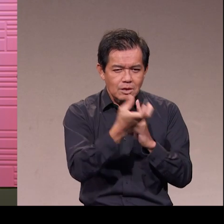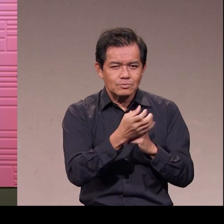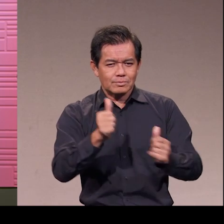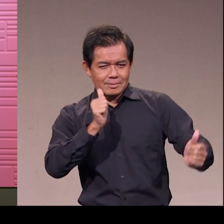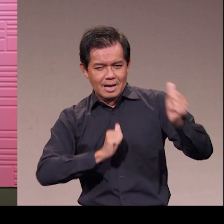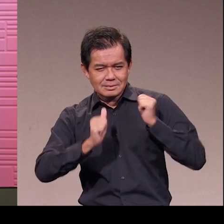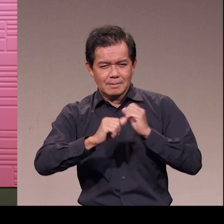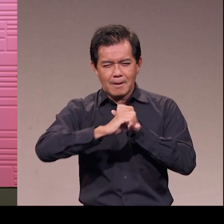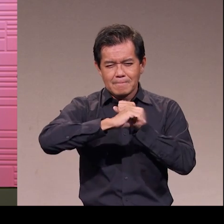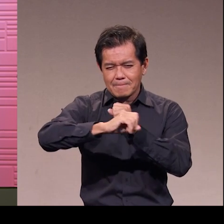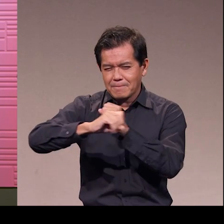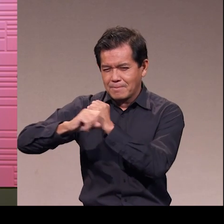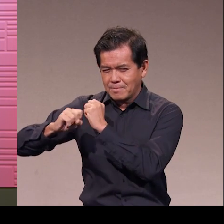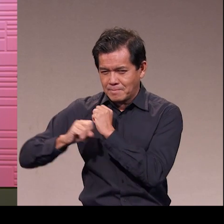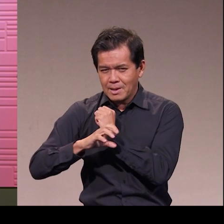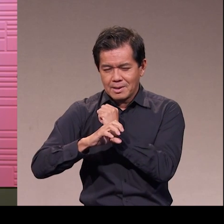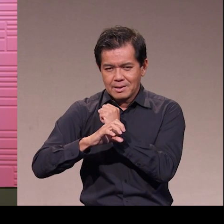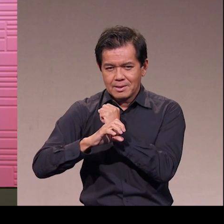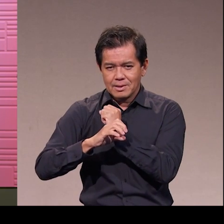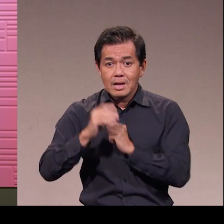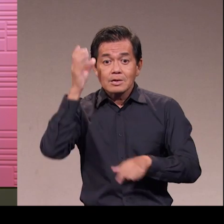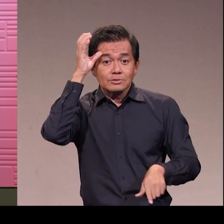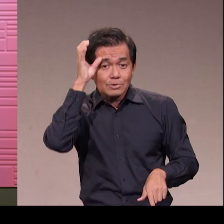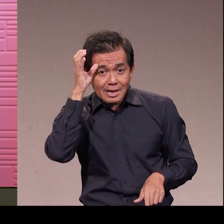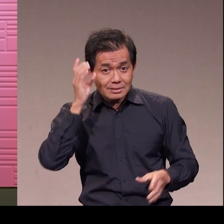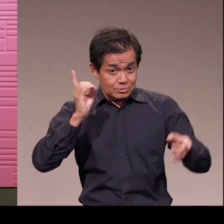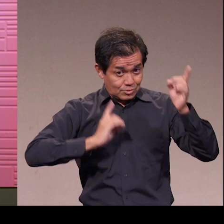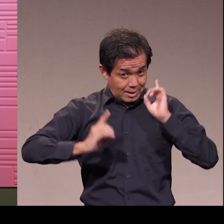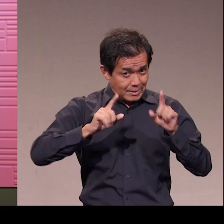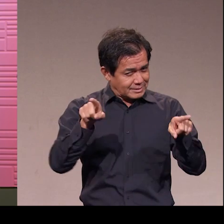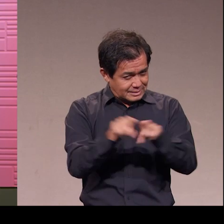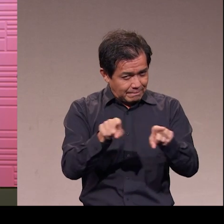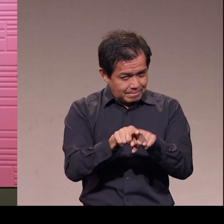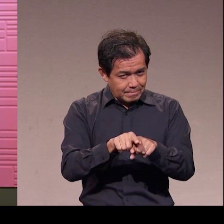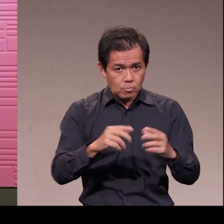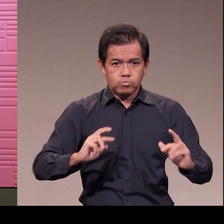The Chinese drama scene is thriving. Chinese classical music is also popular at schools